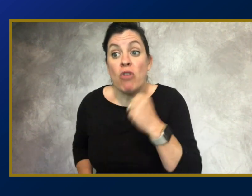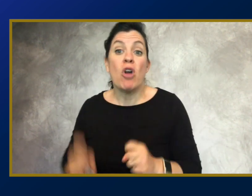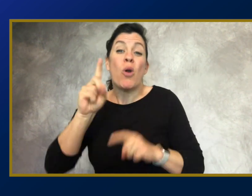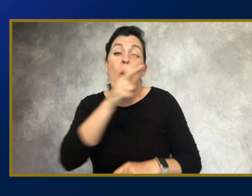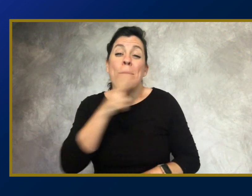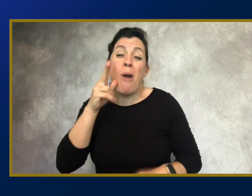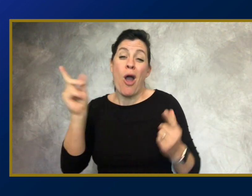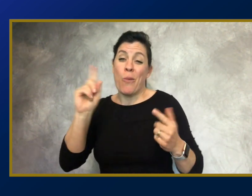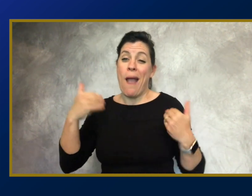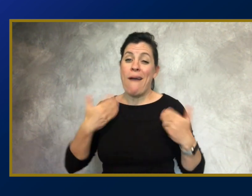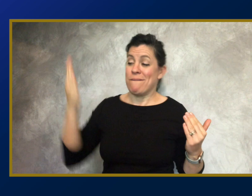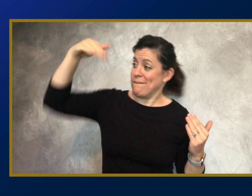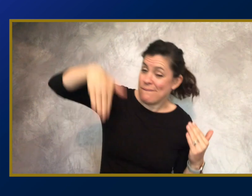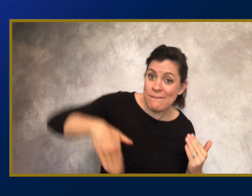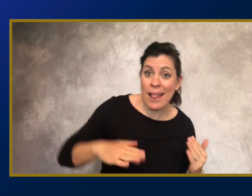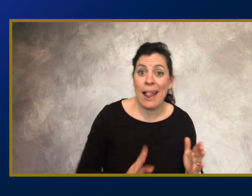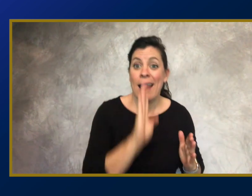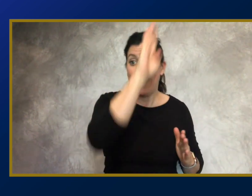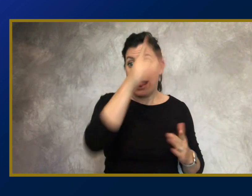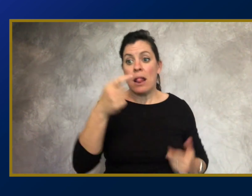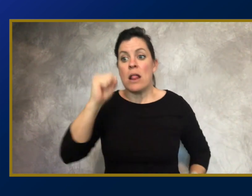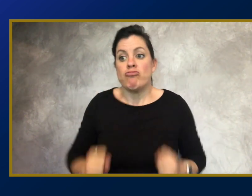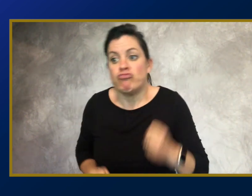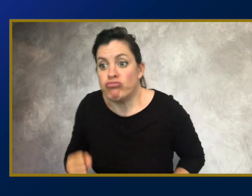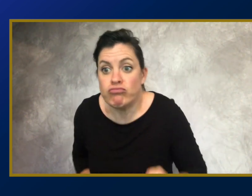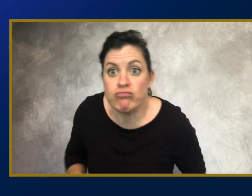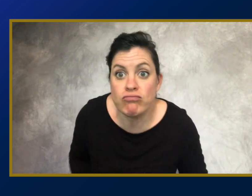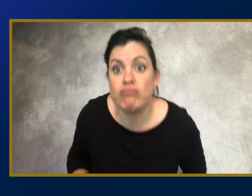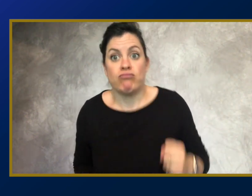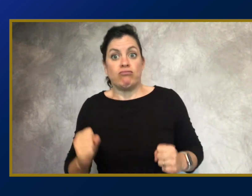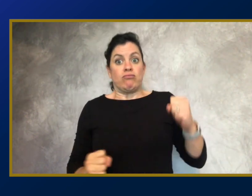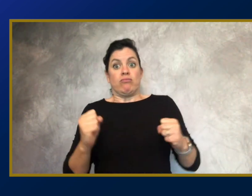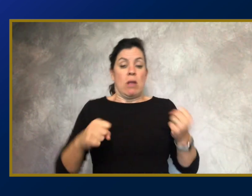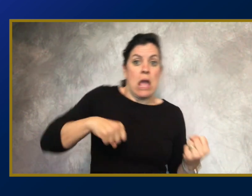running over surfaces that are not as smooth. As your body hits those obstacles and the changes in